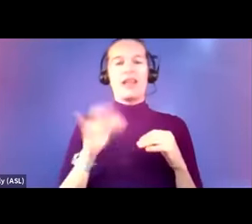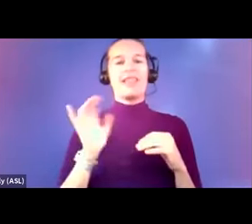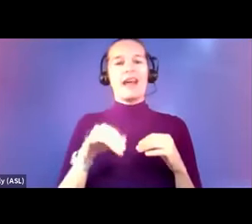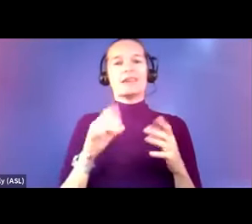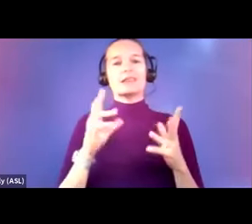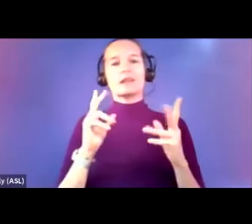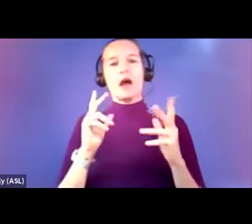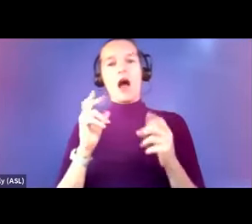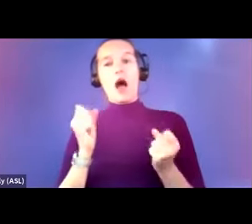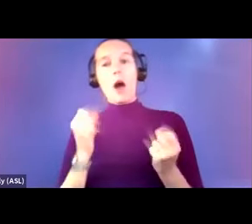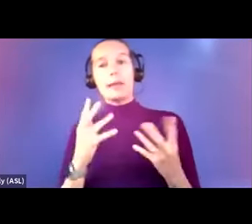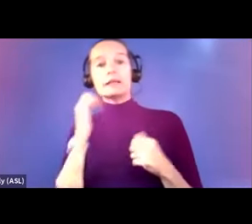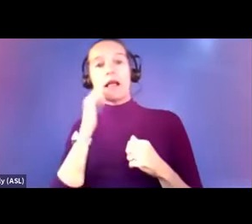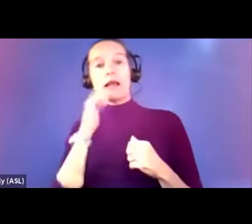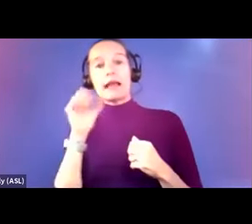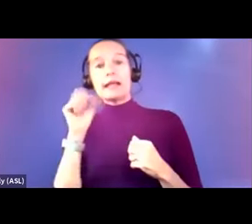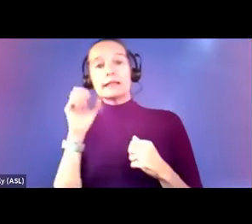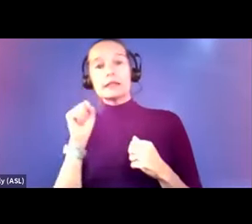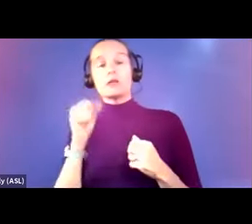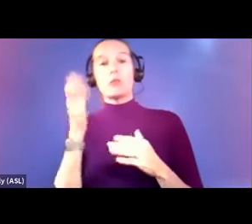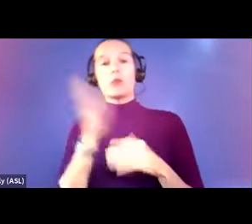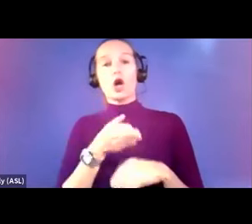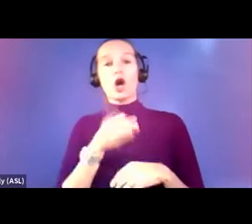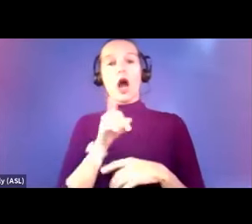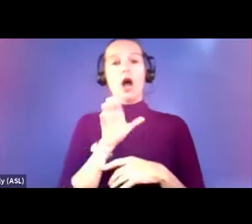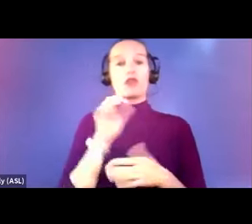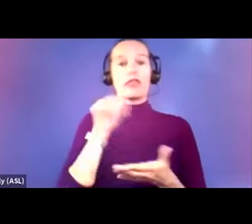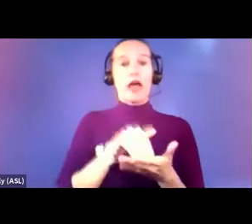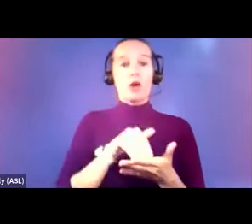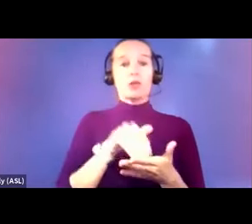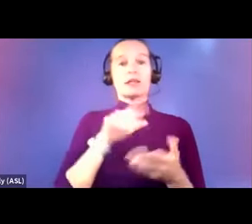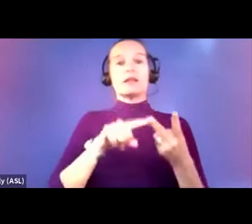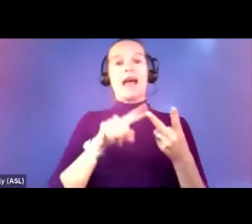per 100,000 population and test positivity rate.